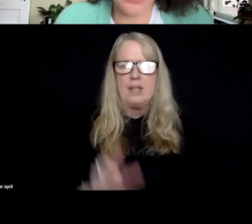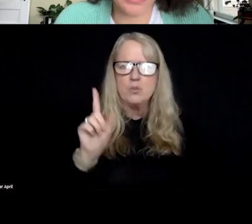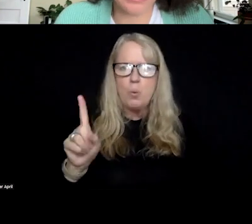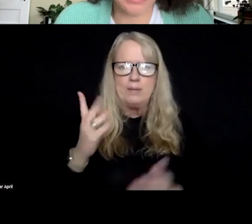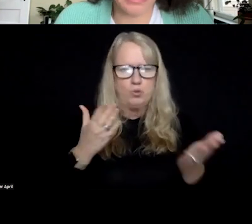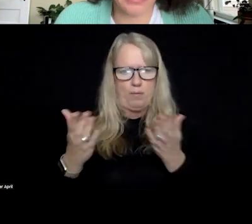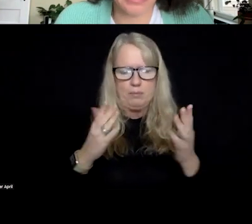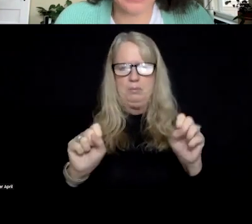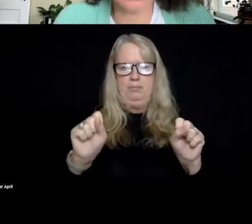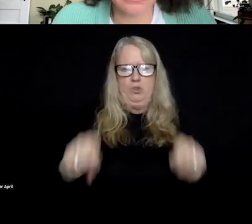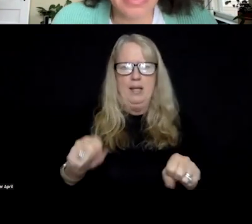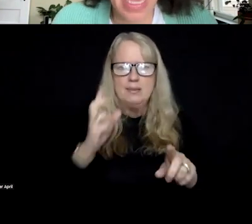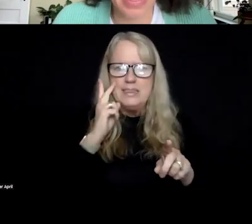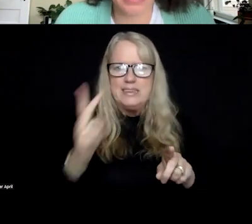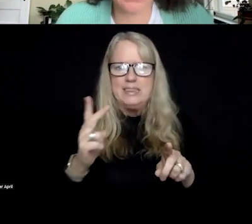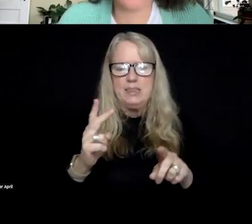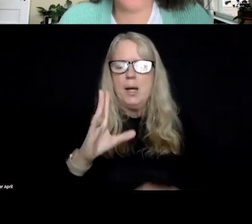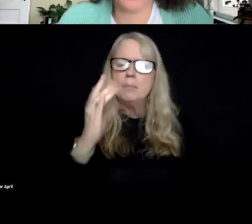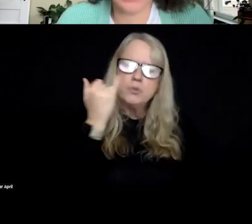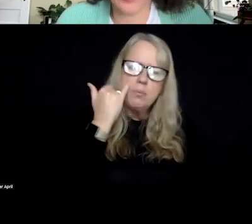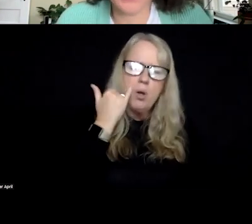WHAT YOU CAN SEE HERE IS, LET'S SAY, IN SEPTEMBER -- I HOPE IT IS